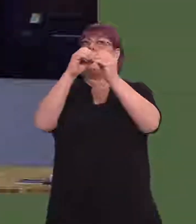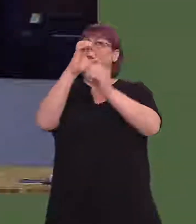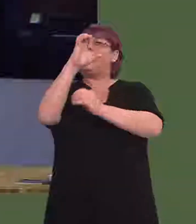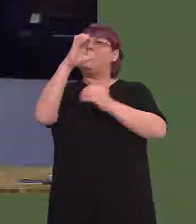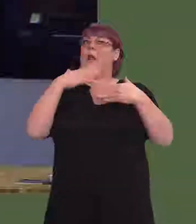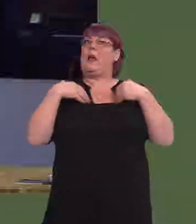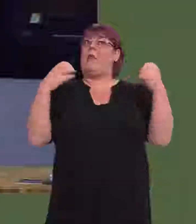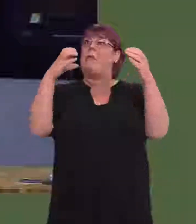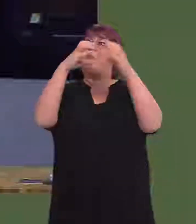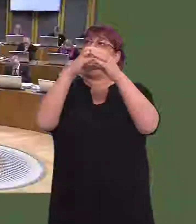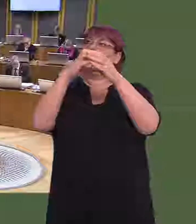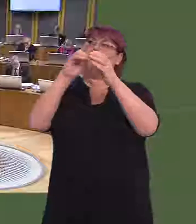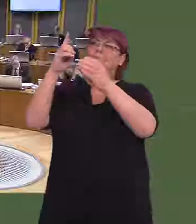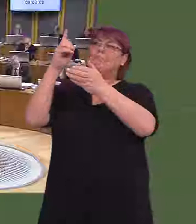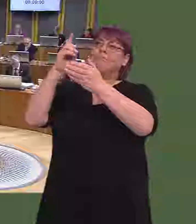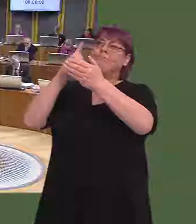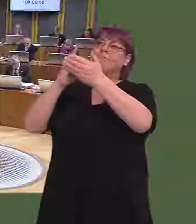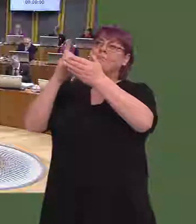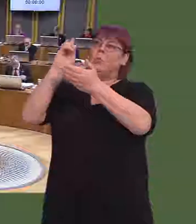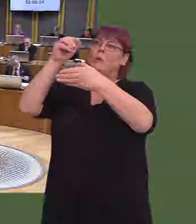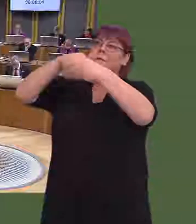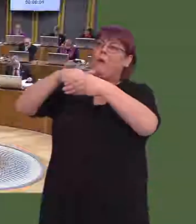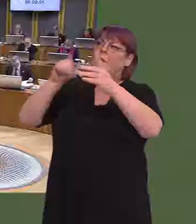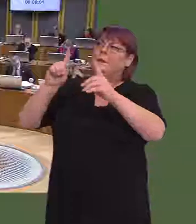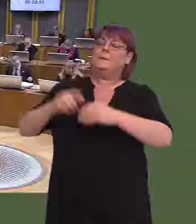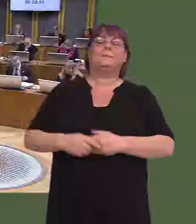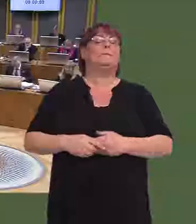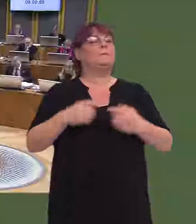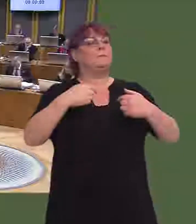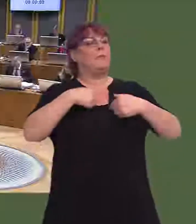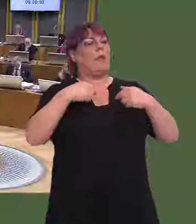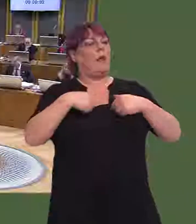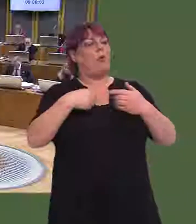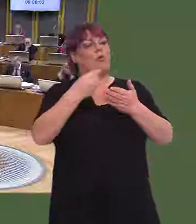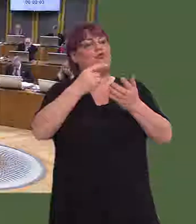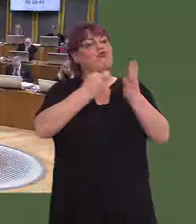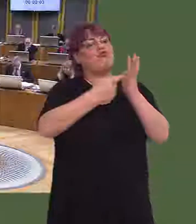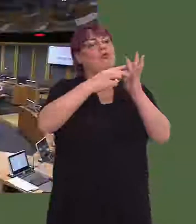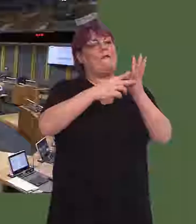OAQ51731 Carwyn Jones AM: Yes. The Welsh Government revenue allocation to Betsi Cadwaladr health board is over £1.3